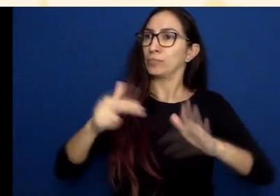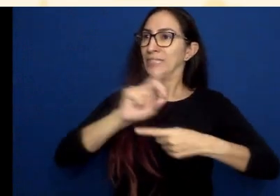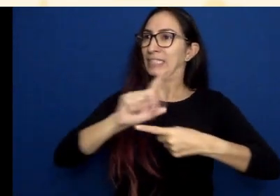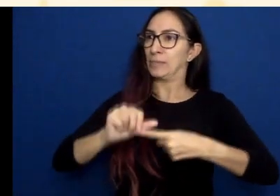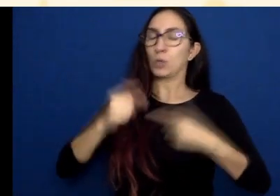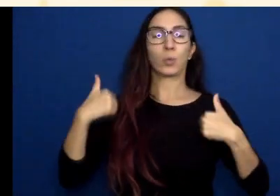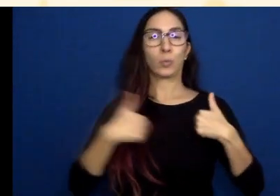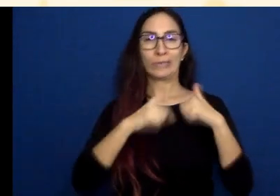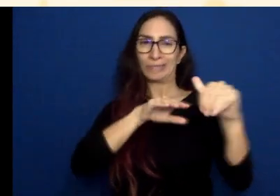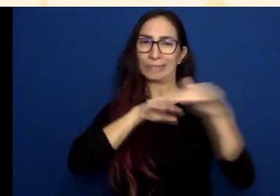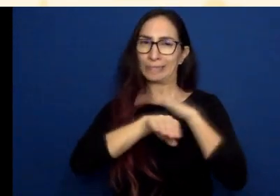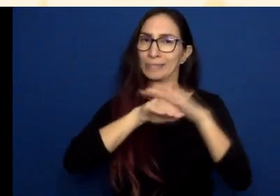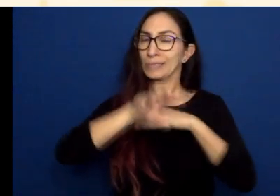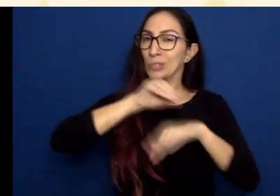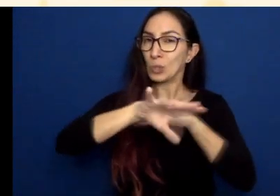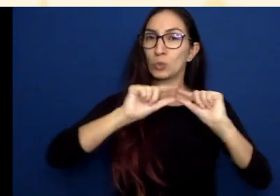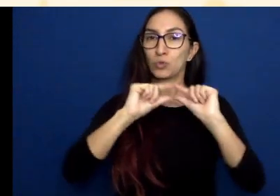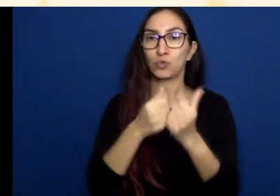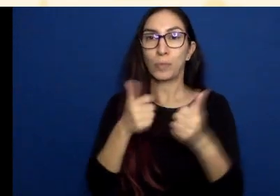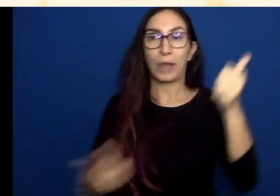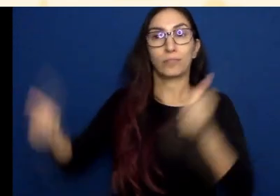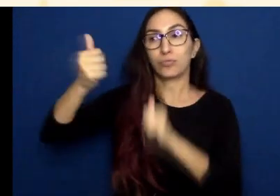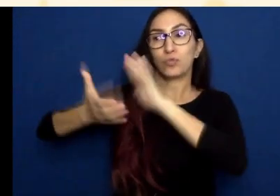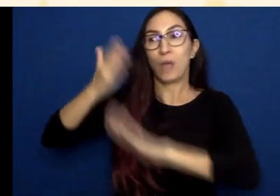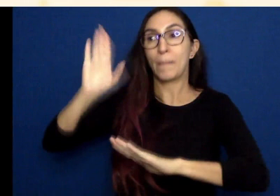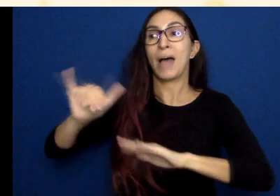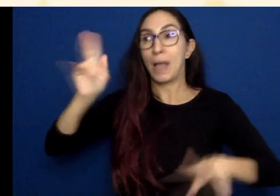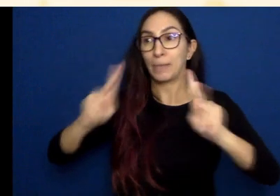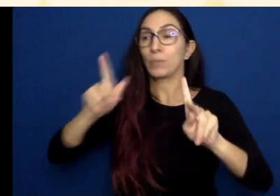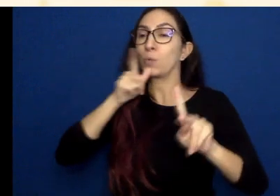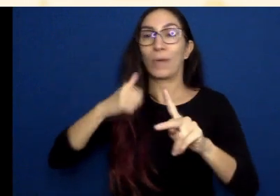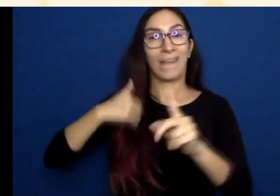And yet at that point, 60% of my staff had some kind